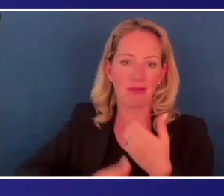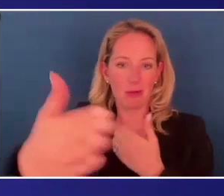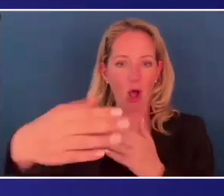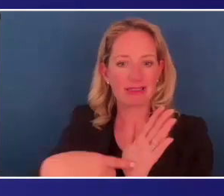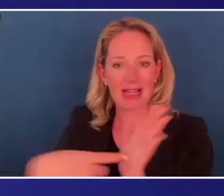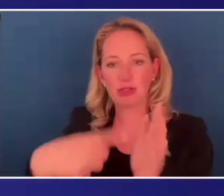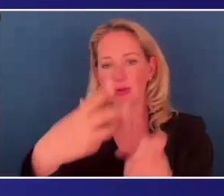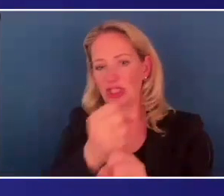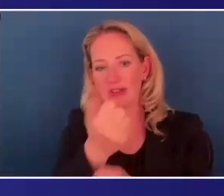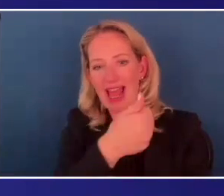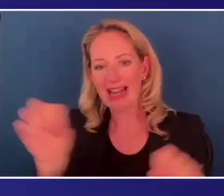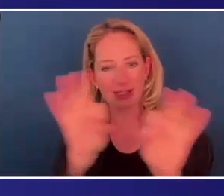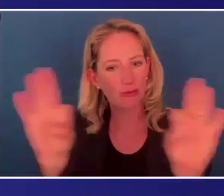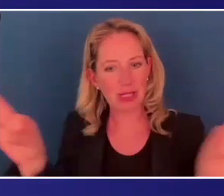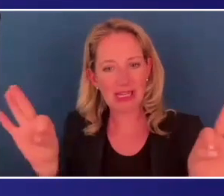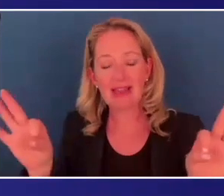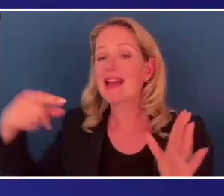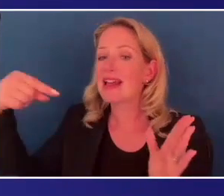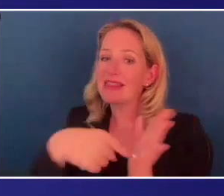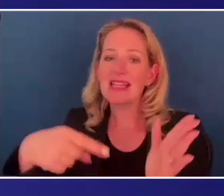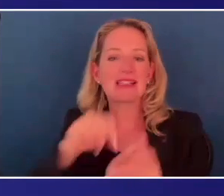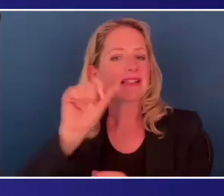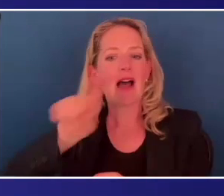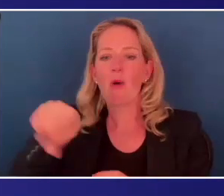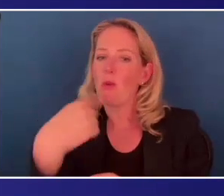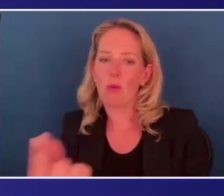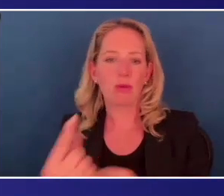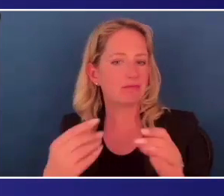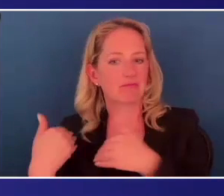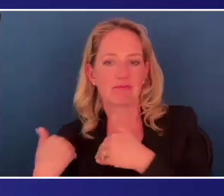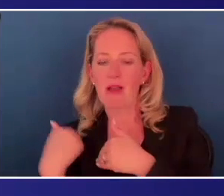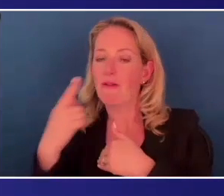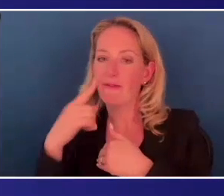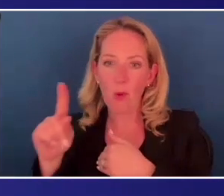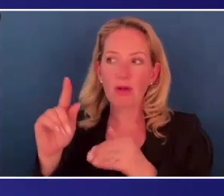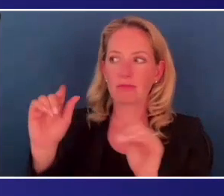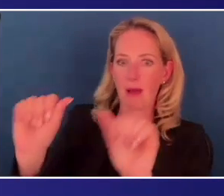It just needs to be made a priority for people more concerned about being labeled racist than they are about not actually being racist.